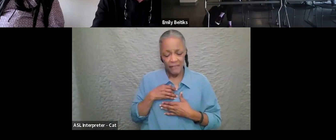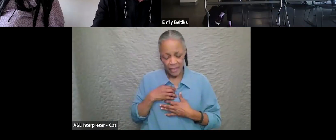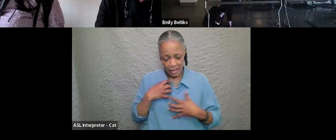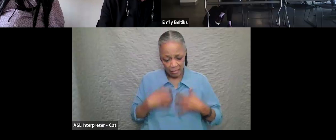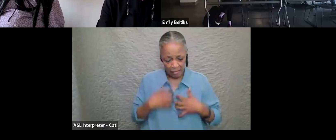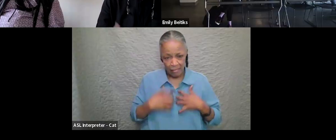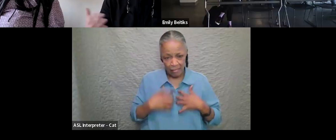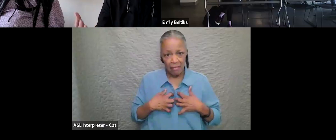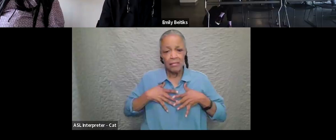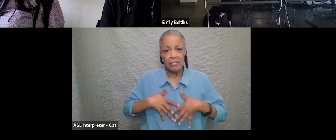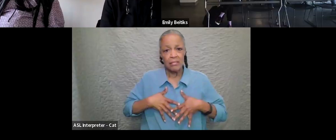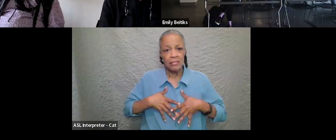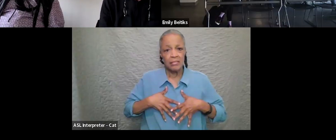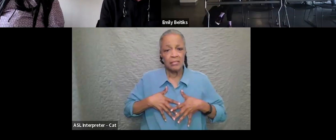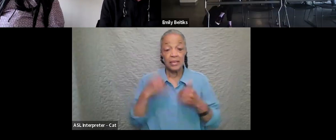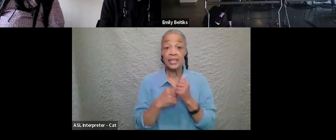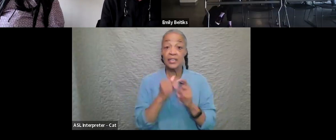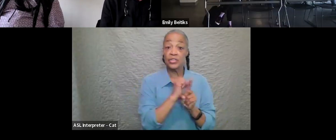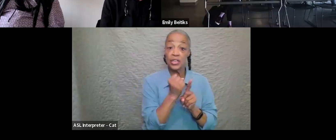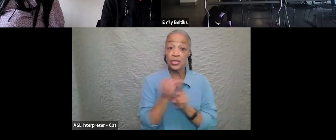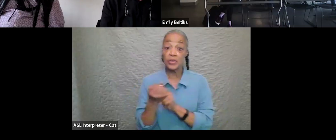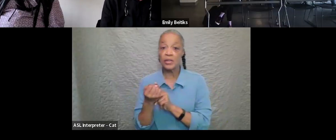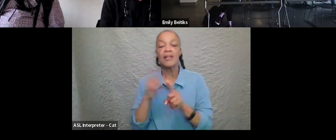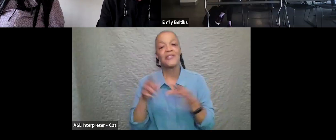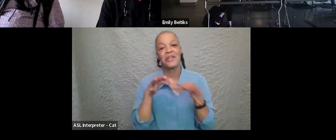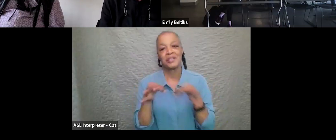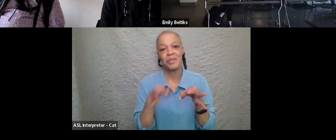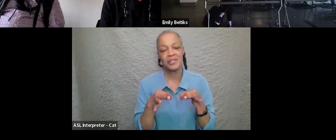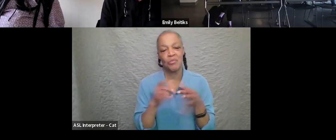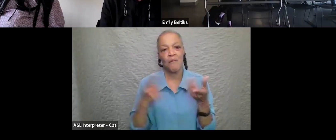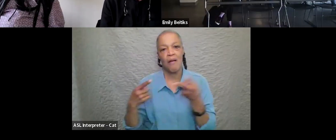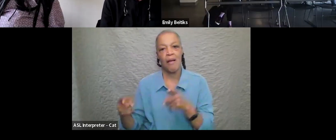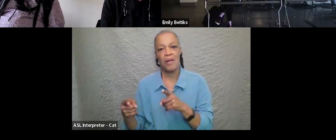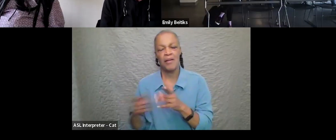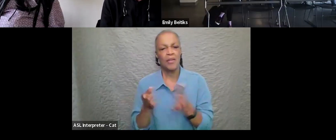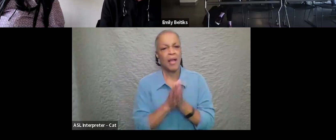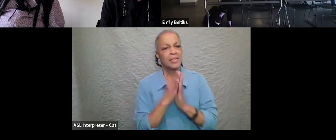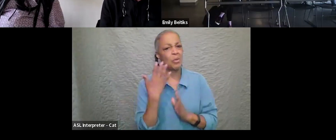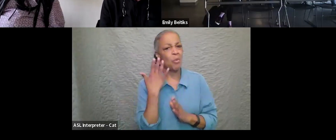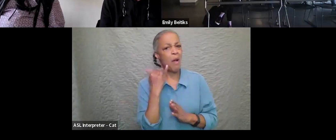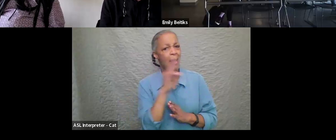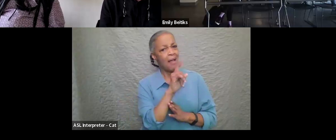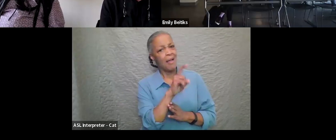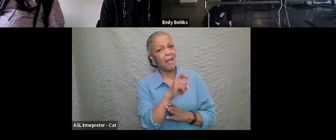And I think in each case, there are different explanations. If you ask them why and talk about it, you'll find a different answer.